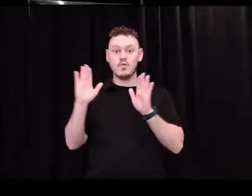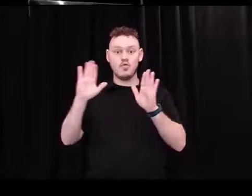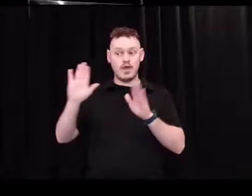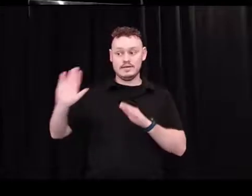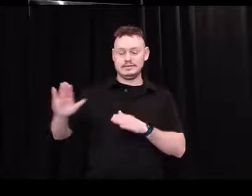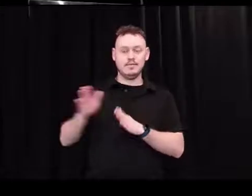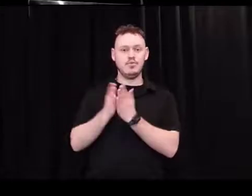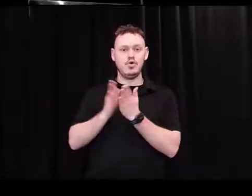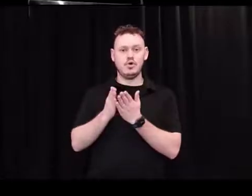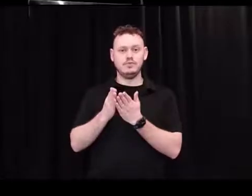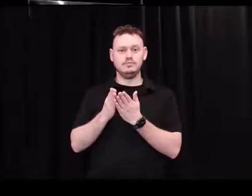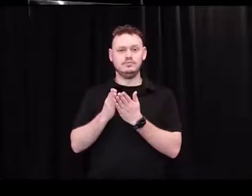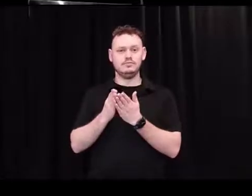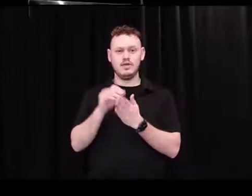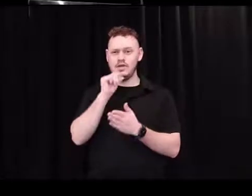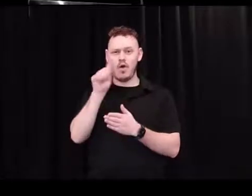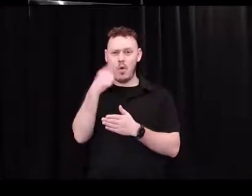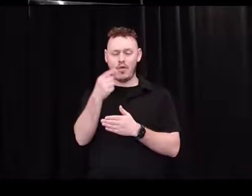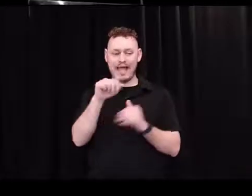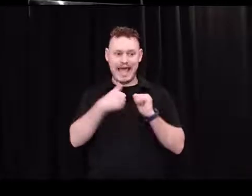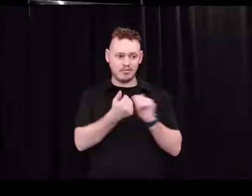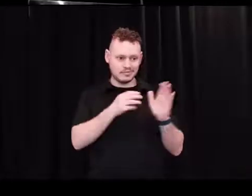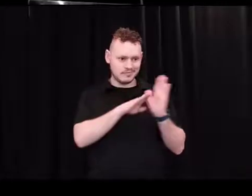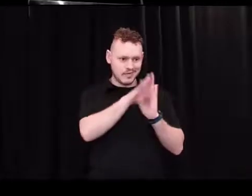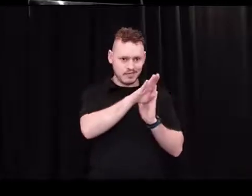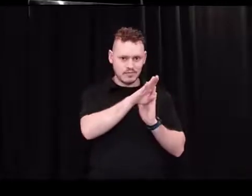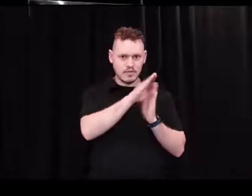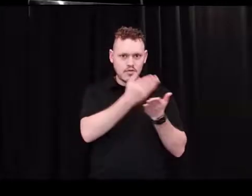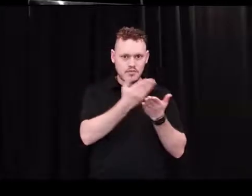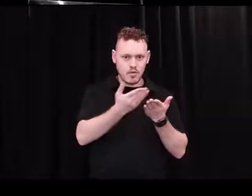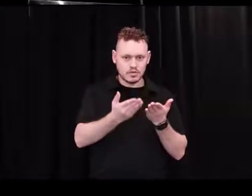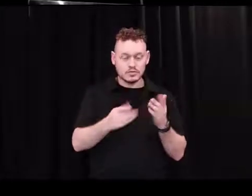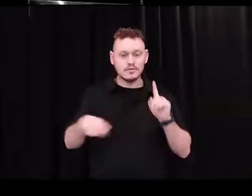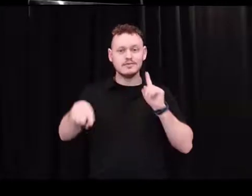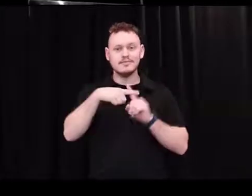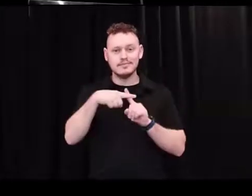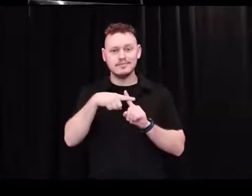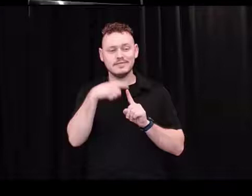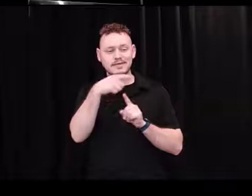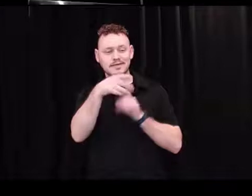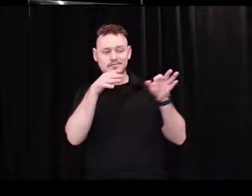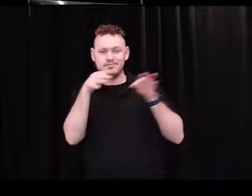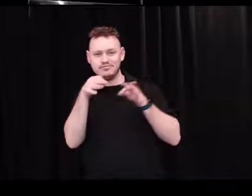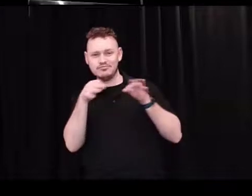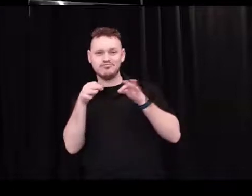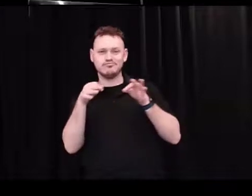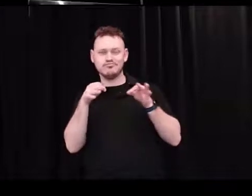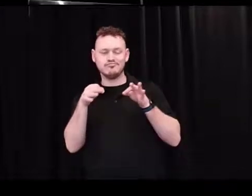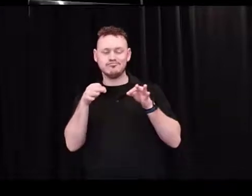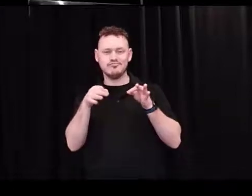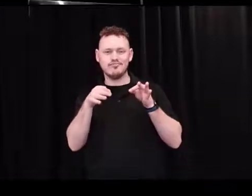isn't just like how to develop the components, but also he describes the the pattern itself,